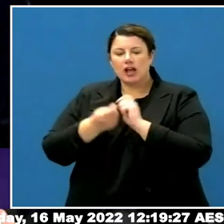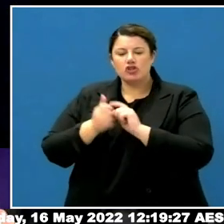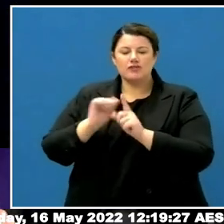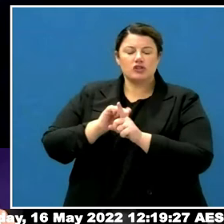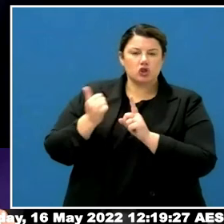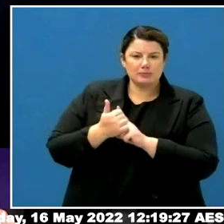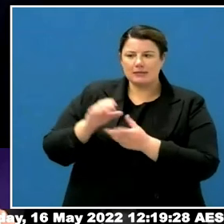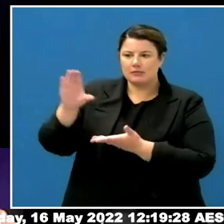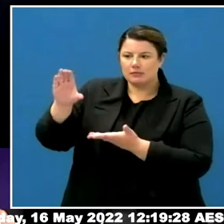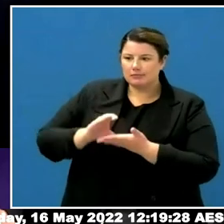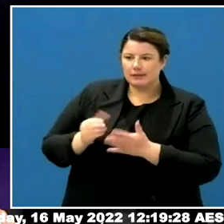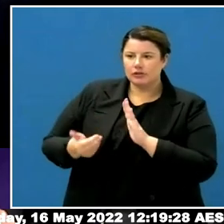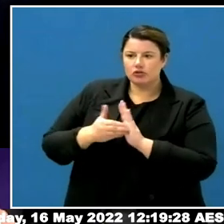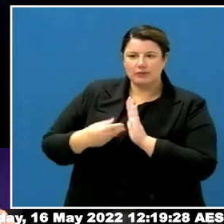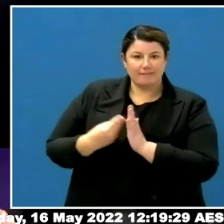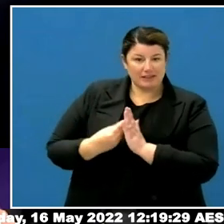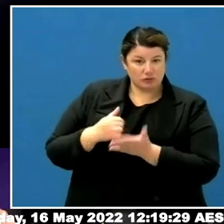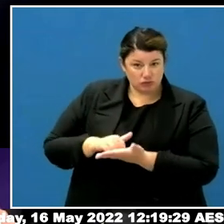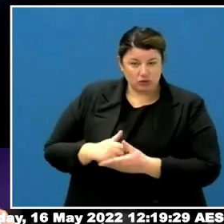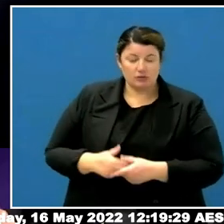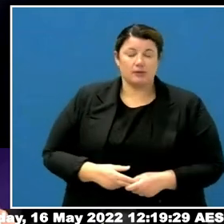funding. The last paragraph: